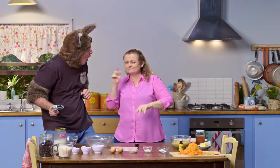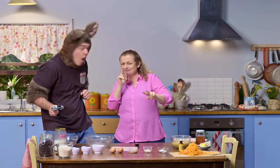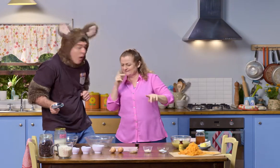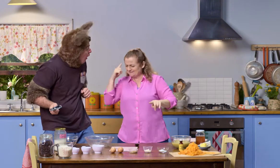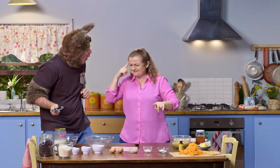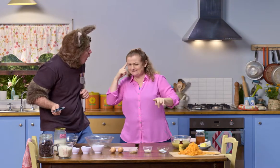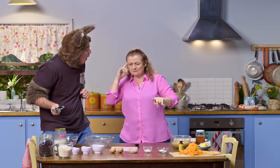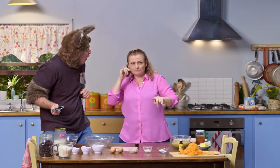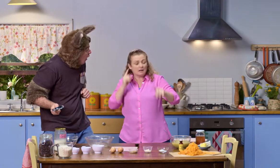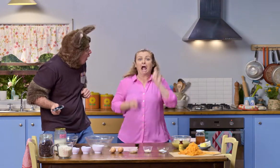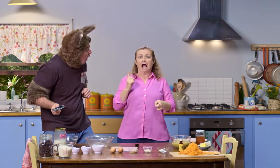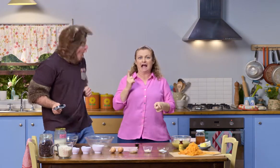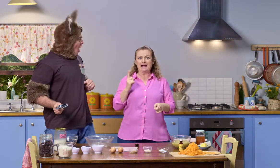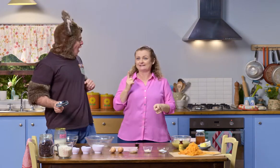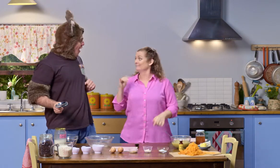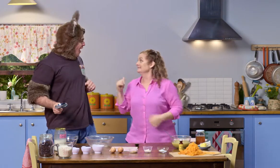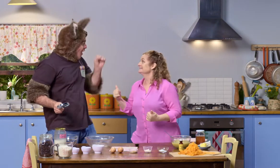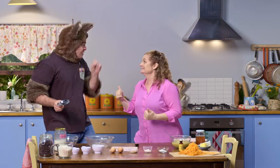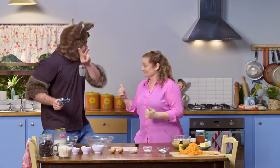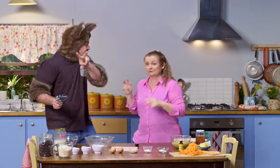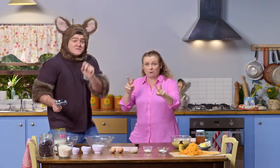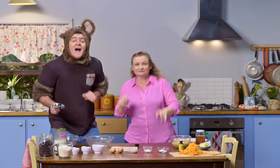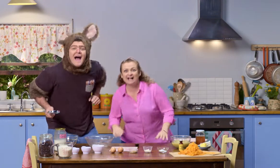That might give you a few ideas. Oh, yeah, let's watch.